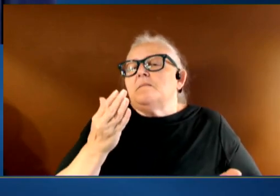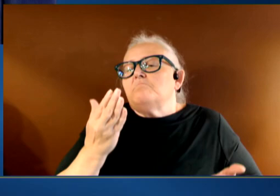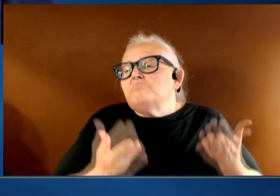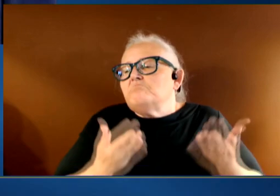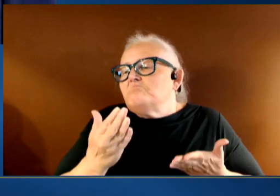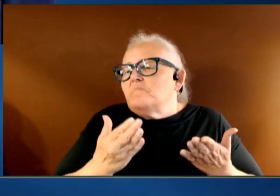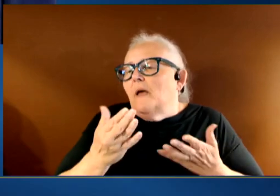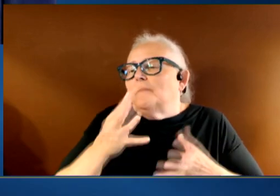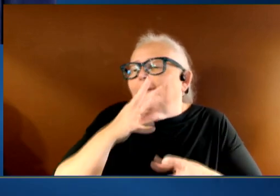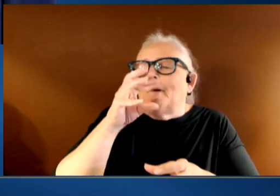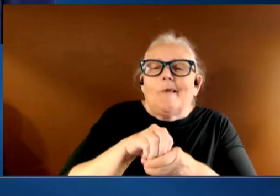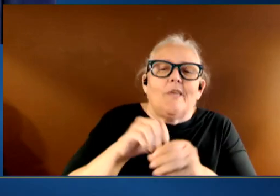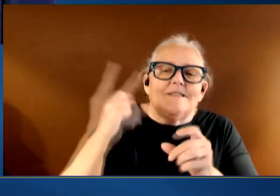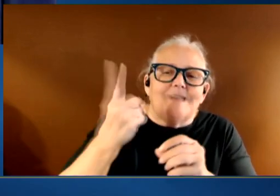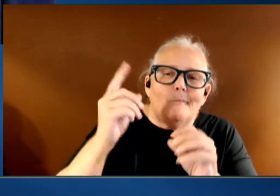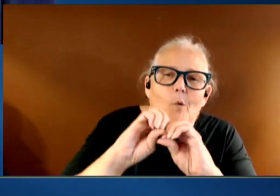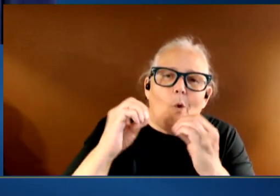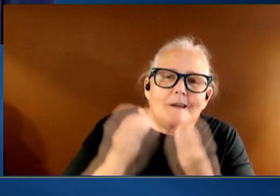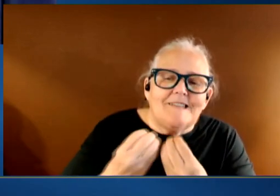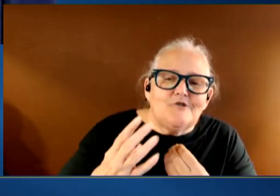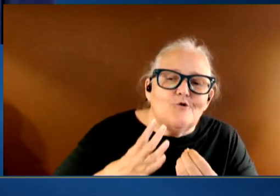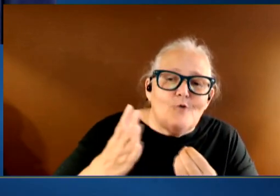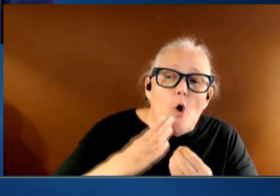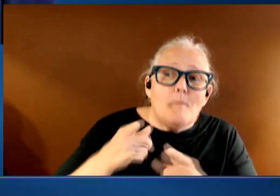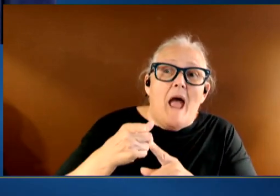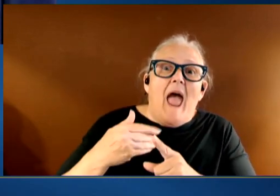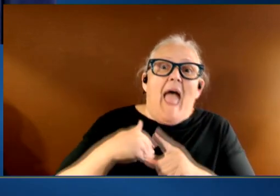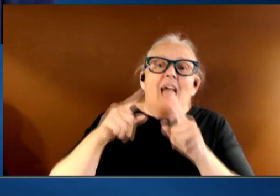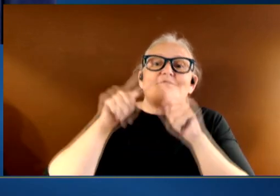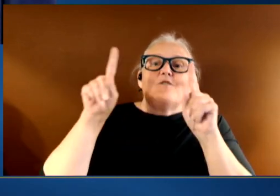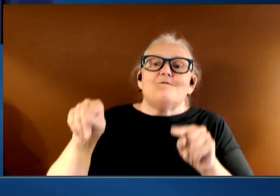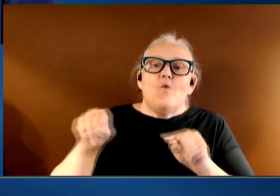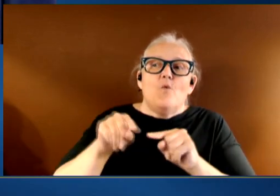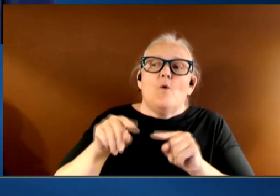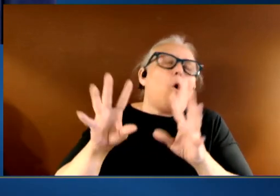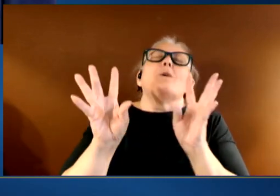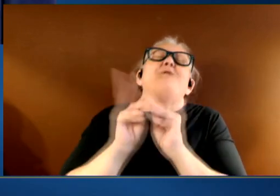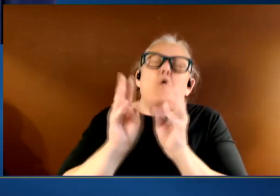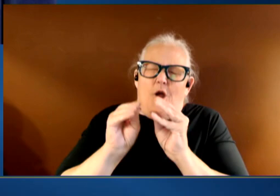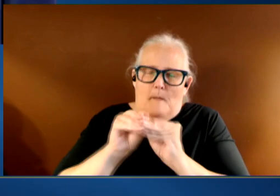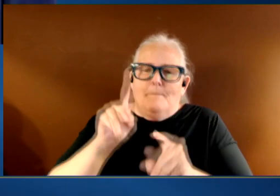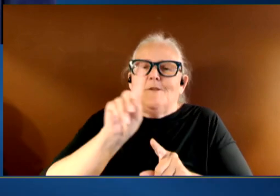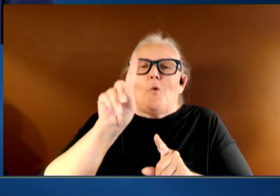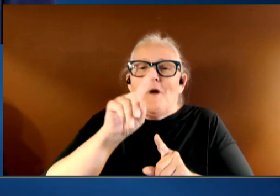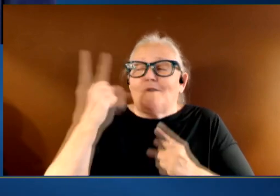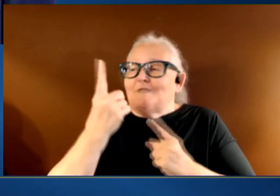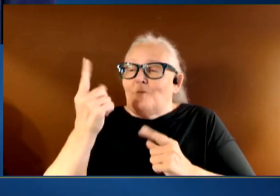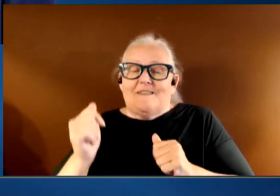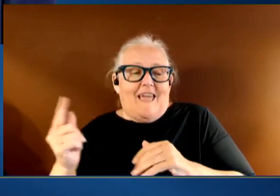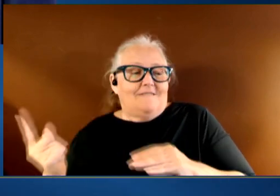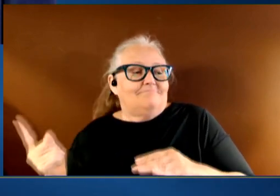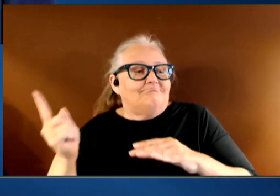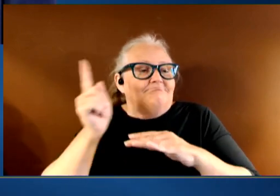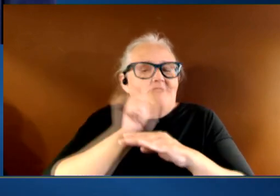might have a forum where a guest might talk about their experience outside of healthcare providers,